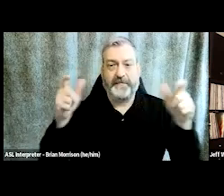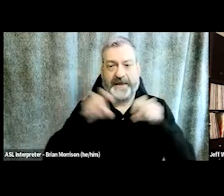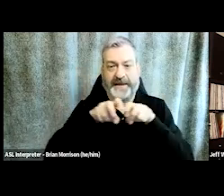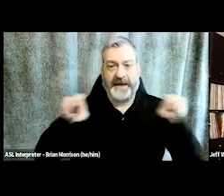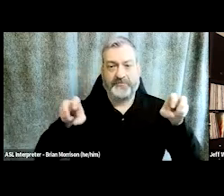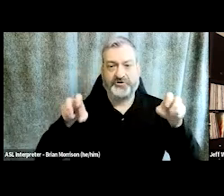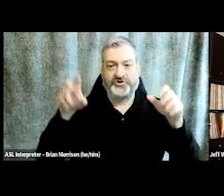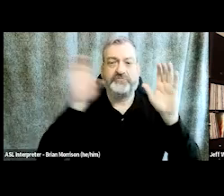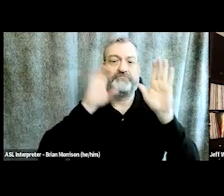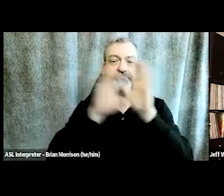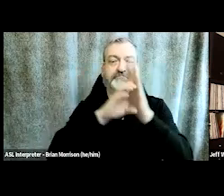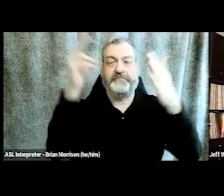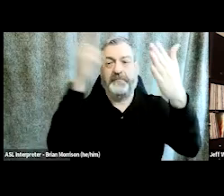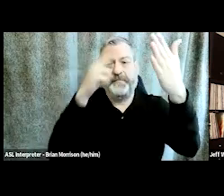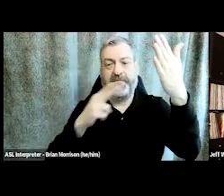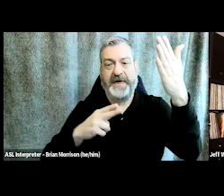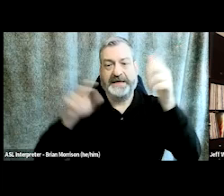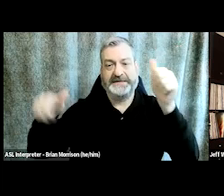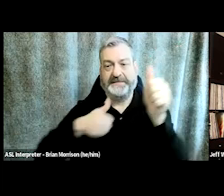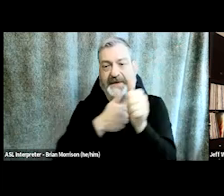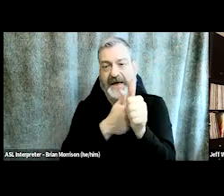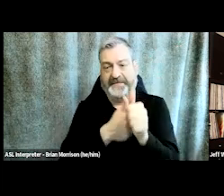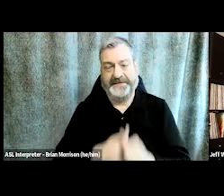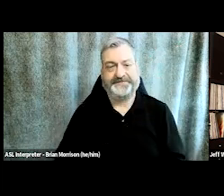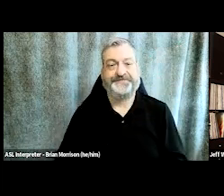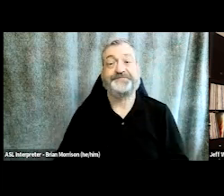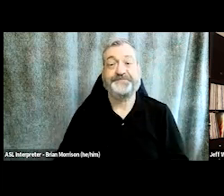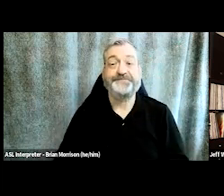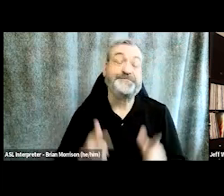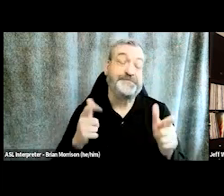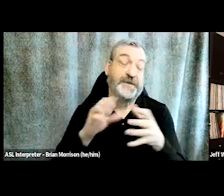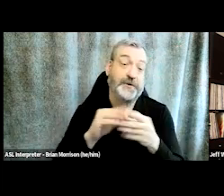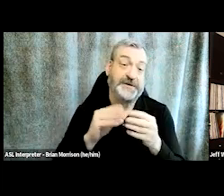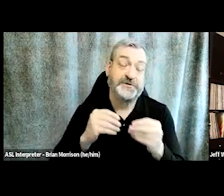So I want to start off with a quick story. My wife, who works in an administrative